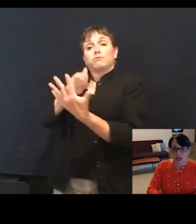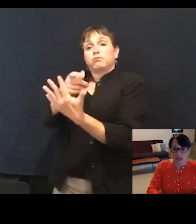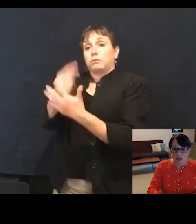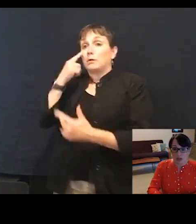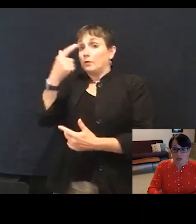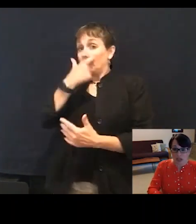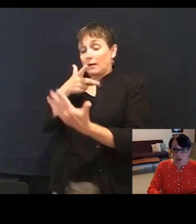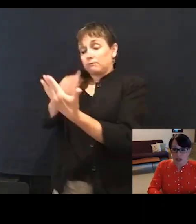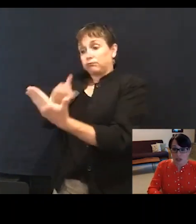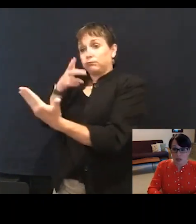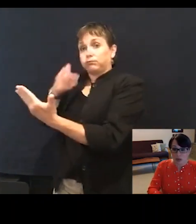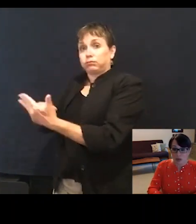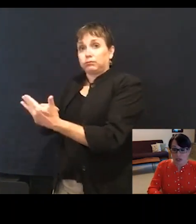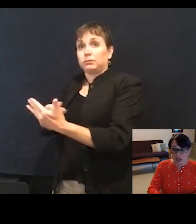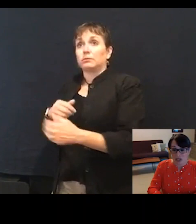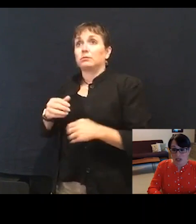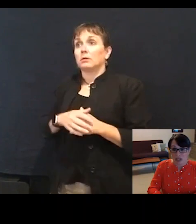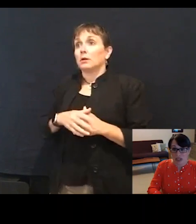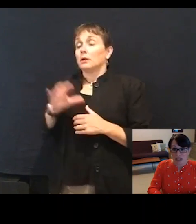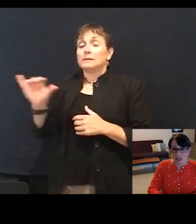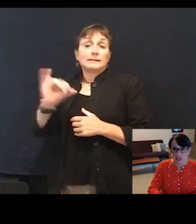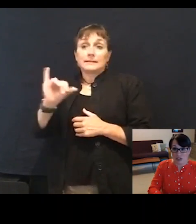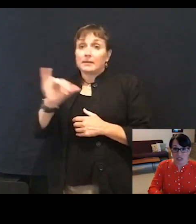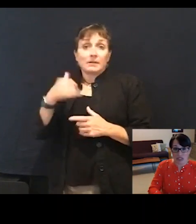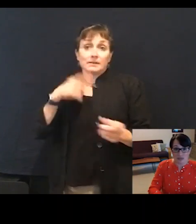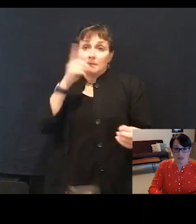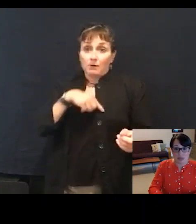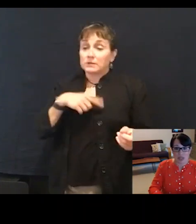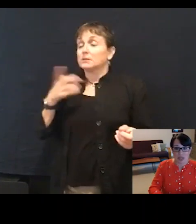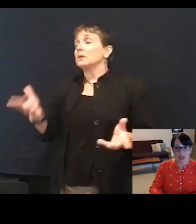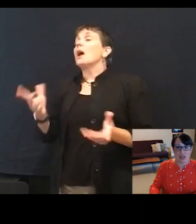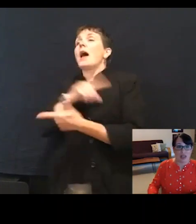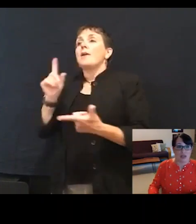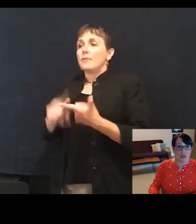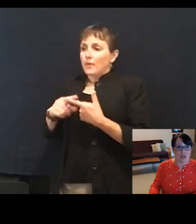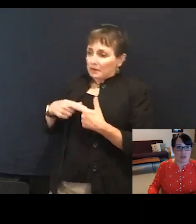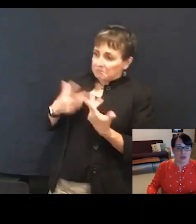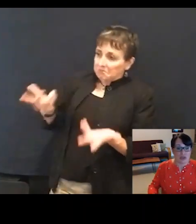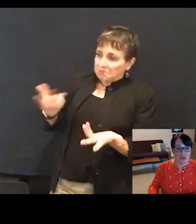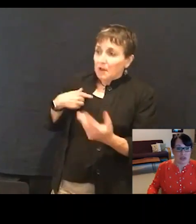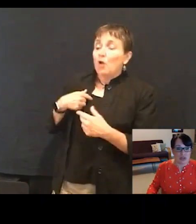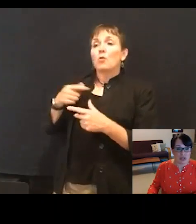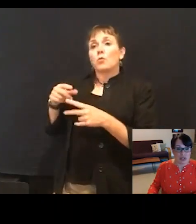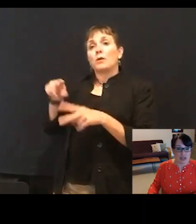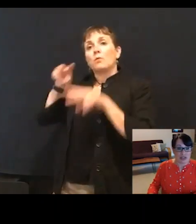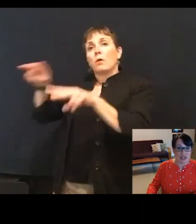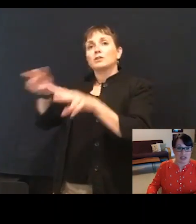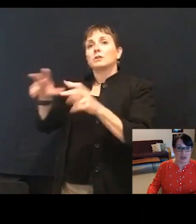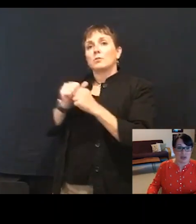And then we evaluated them with OCT and ERG. And what I'm showing you here is that, indeed, we